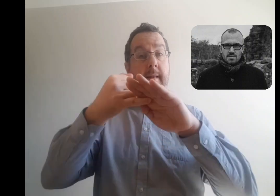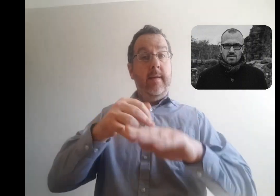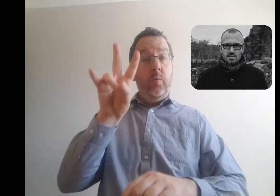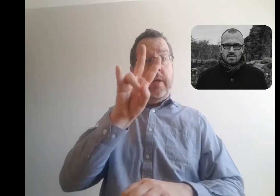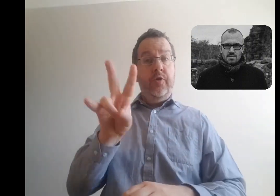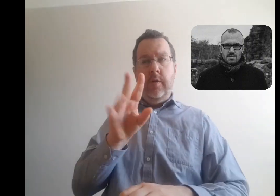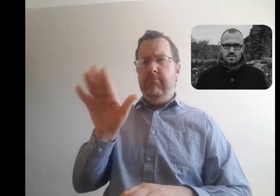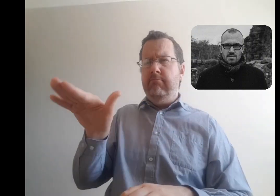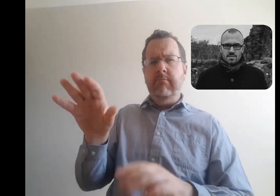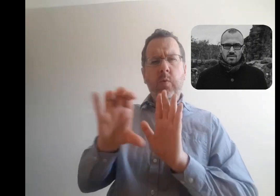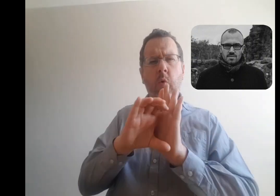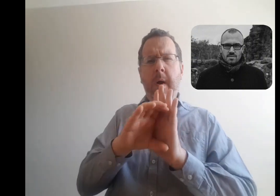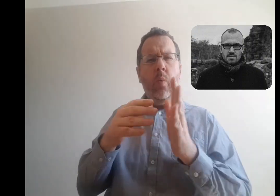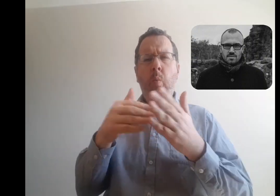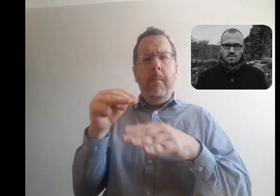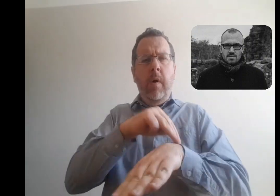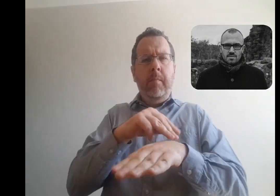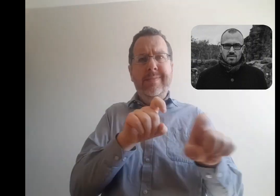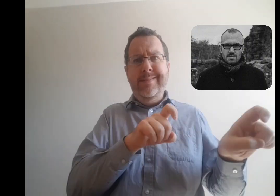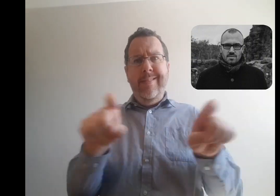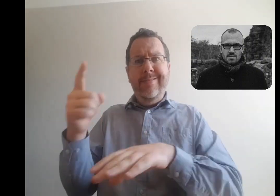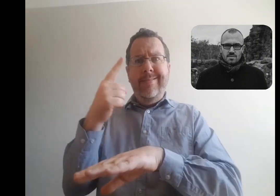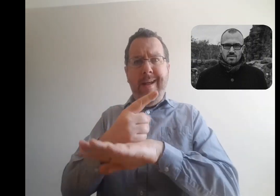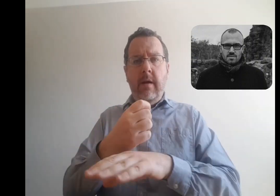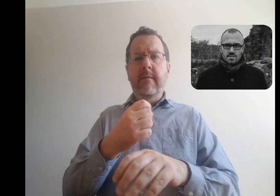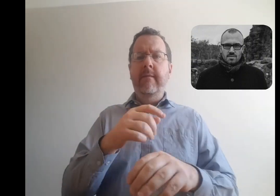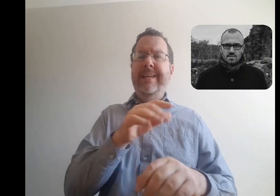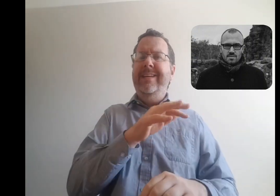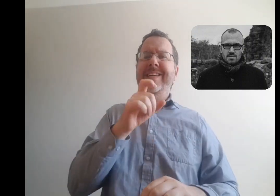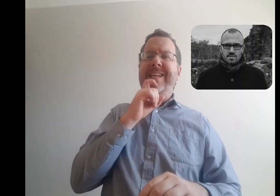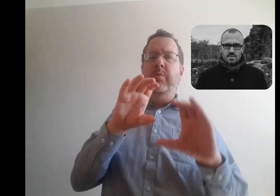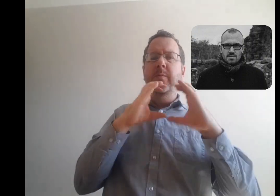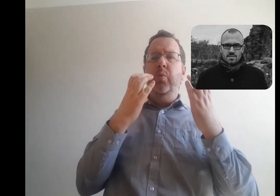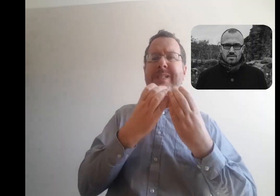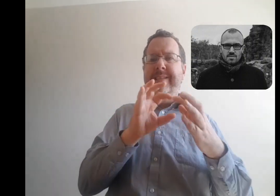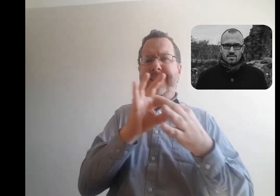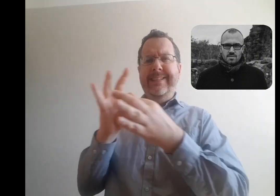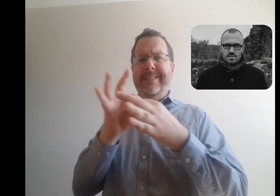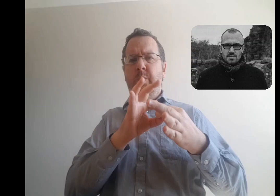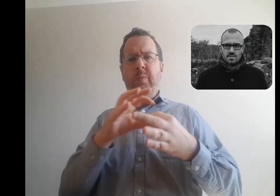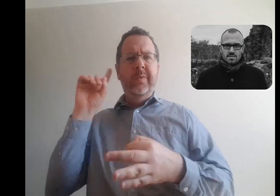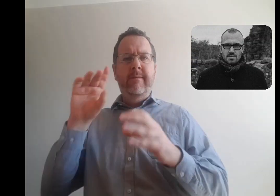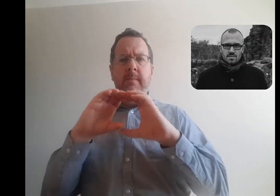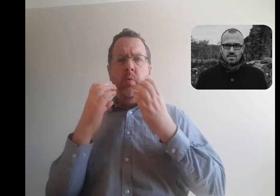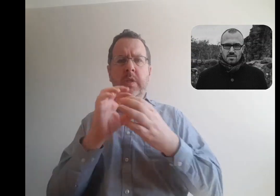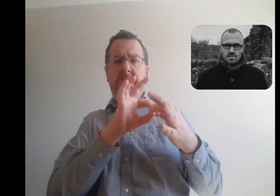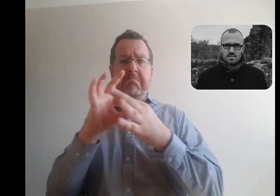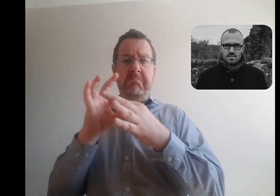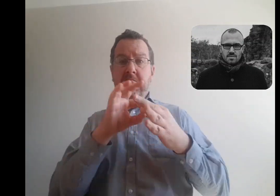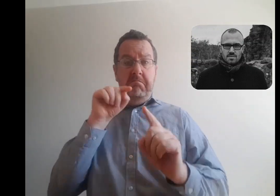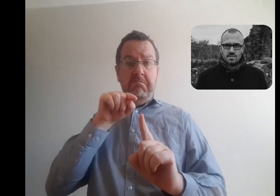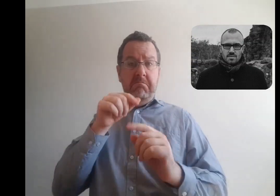To finish, I asked Cormac what problems remain in terms of how the hearing community in Ireland relate to the deaf community.